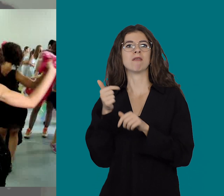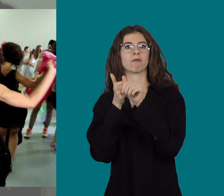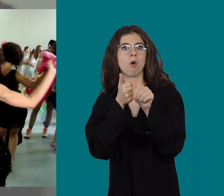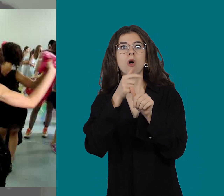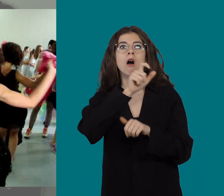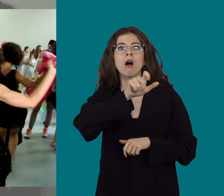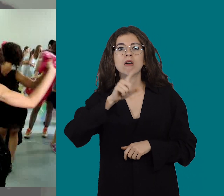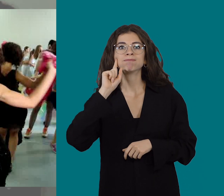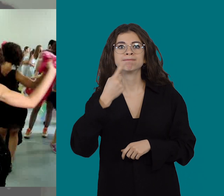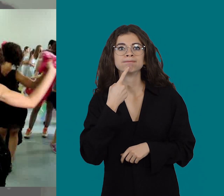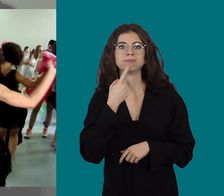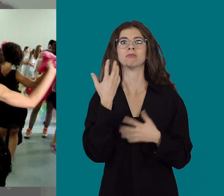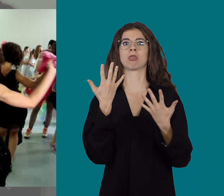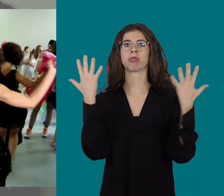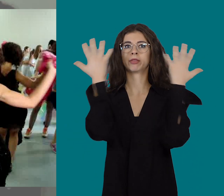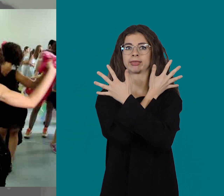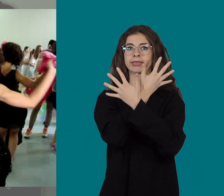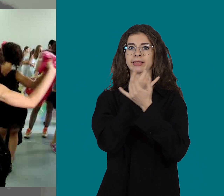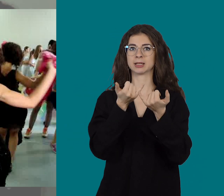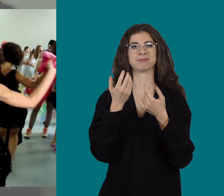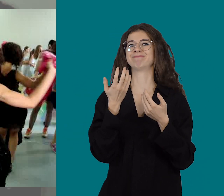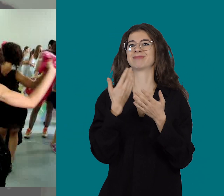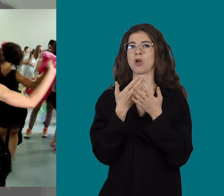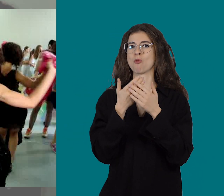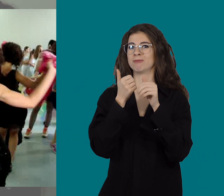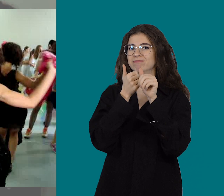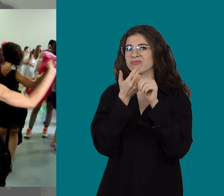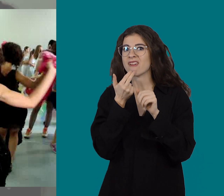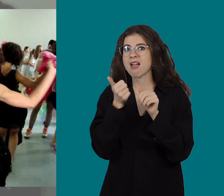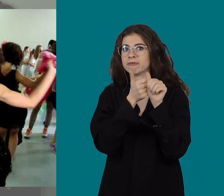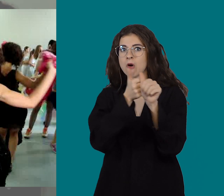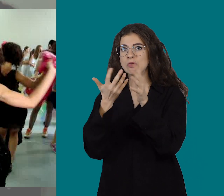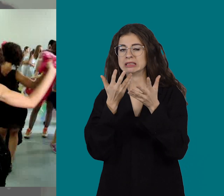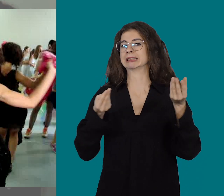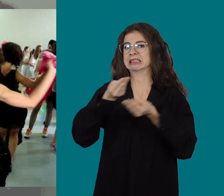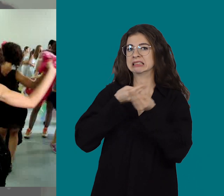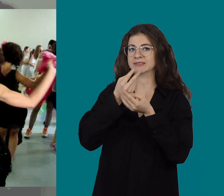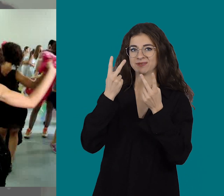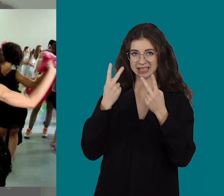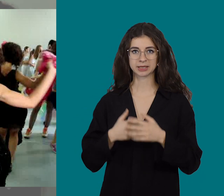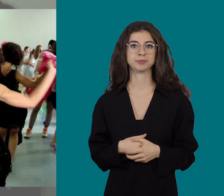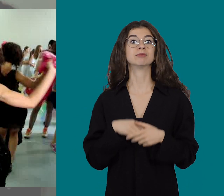and deaf dancers and there is confusion about who to follow. That's why the discussion is important.